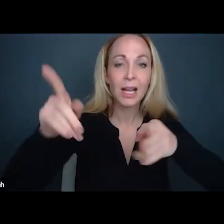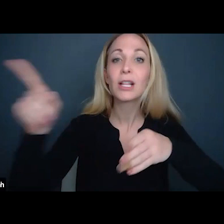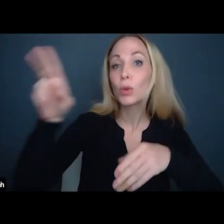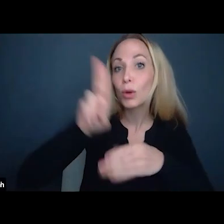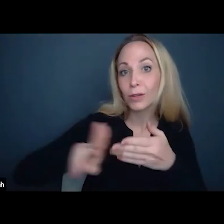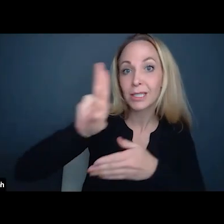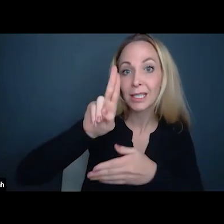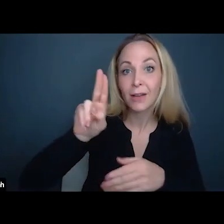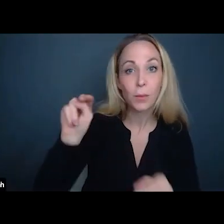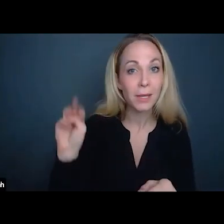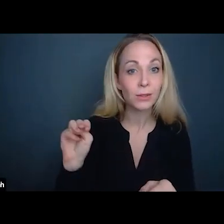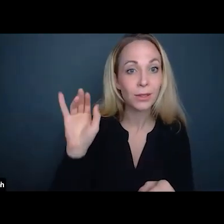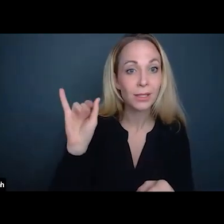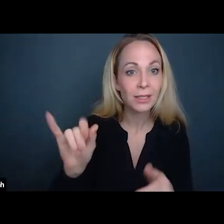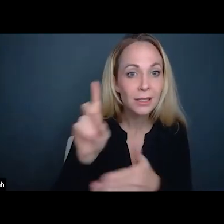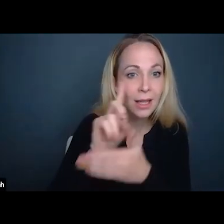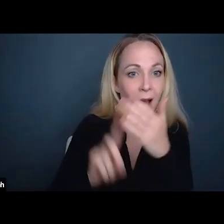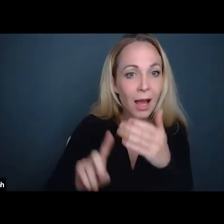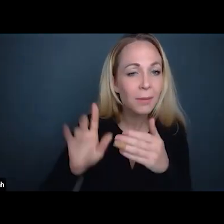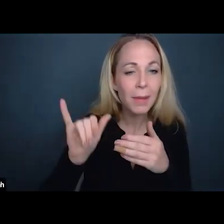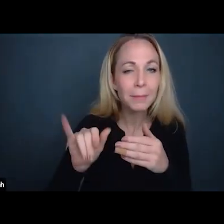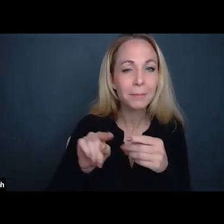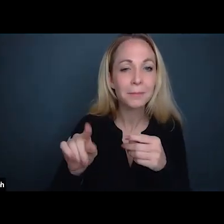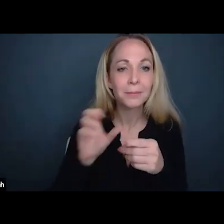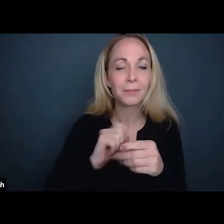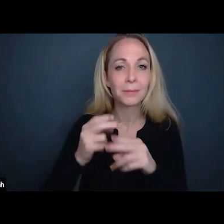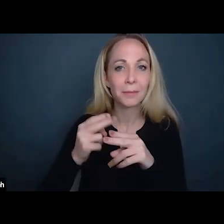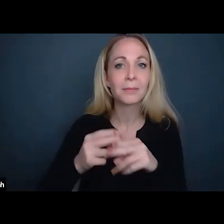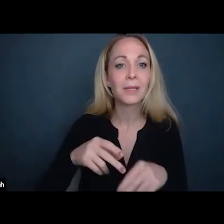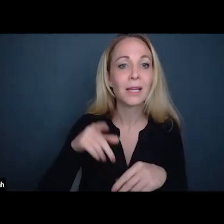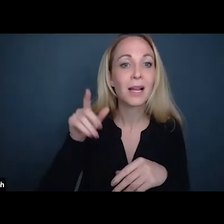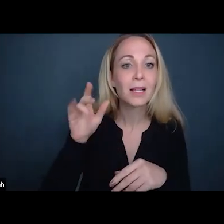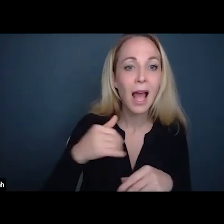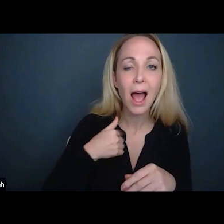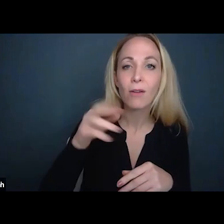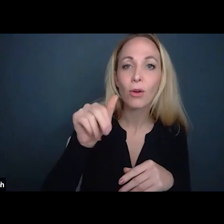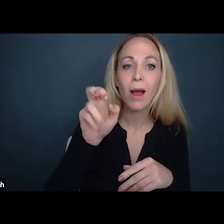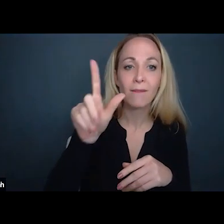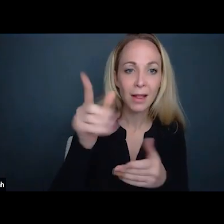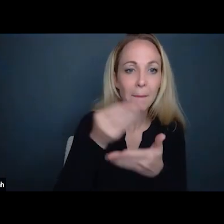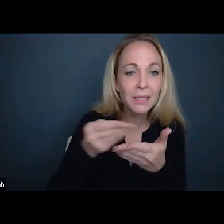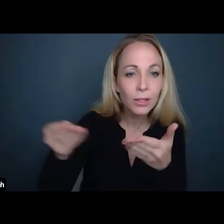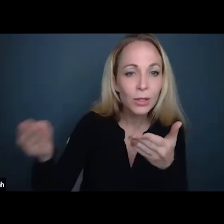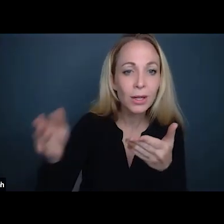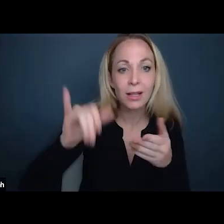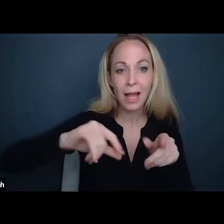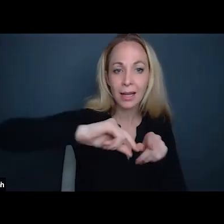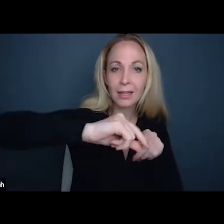And this was designed by SurfaceDesign. In this instance, there is a gravel material change at the edges of a concrete pathway,